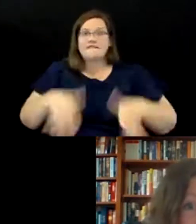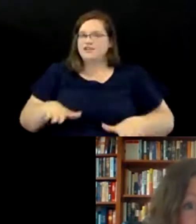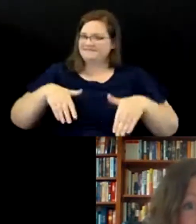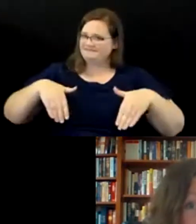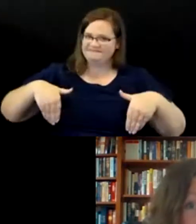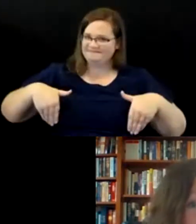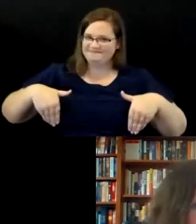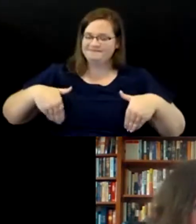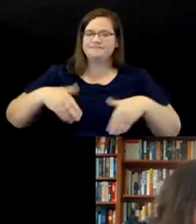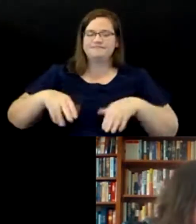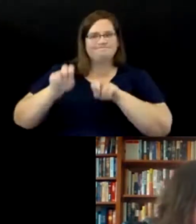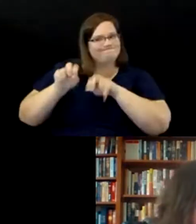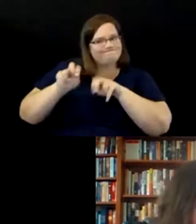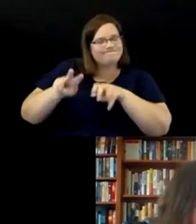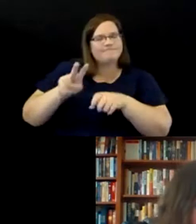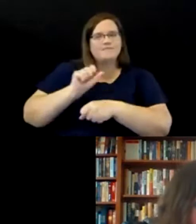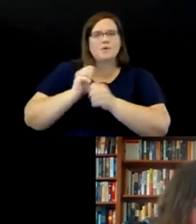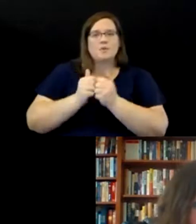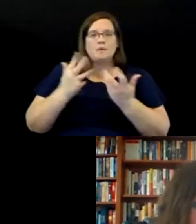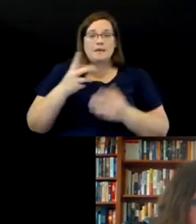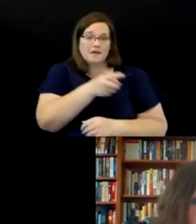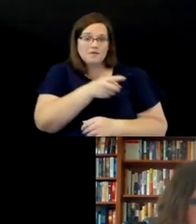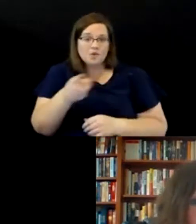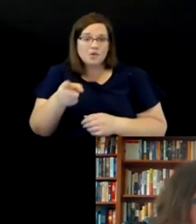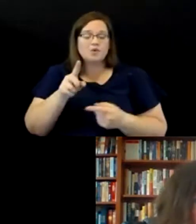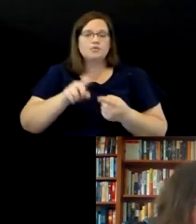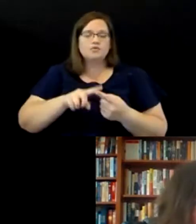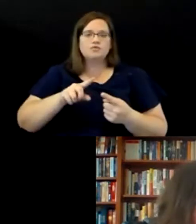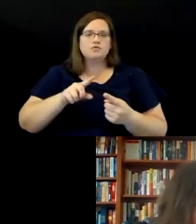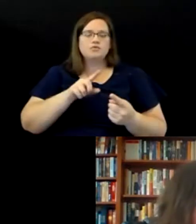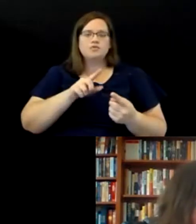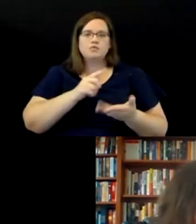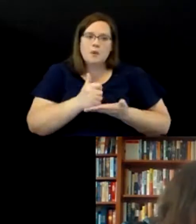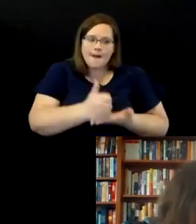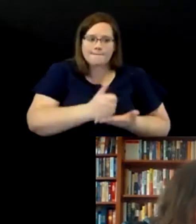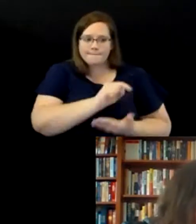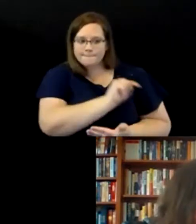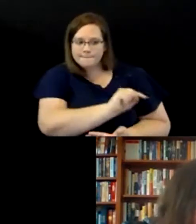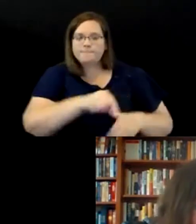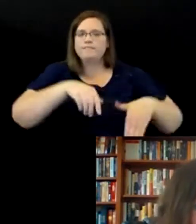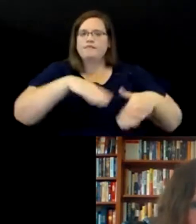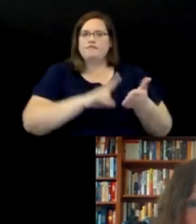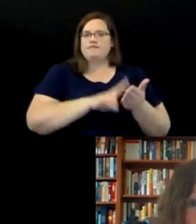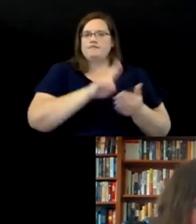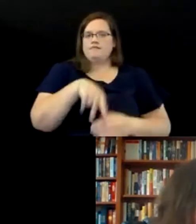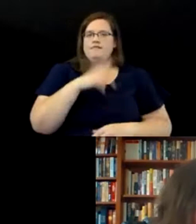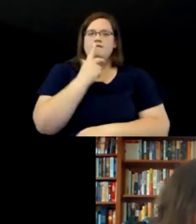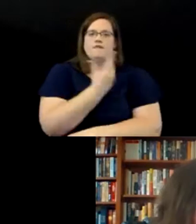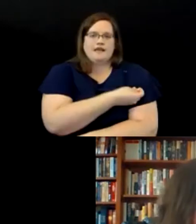looking forward to working with many of you to reach those Vermonters with disabilities who have not yet signed up for vaccines so we can get to the flip